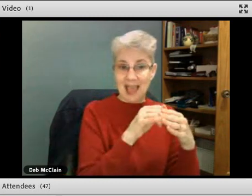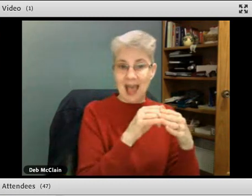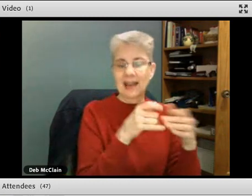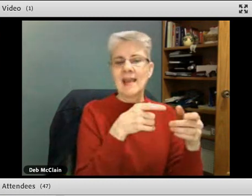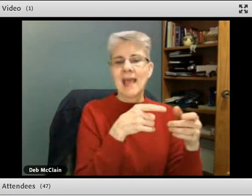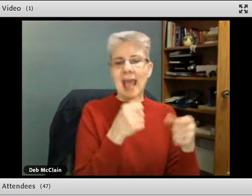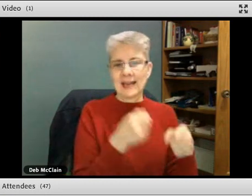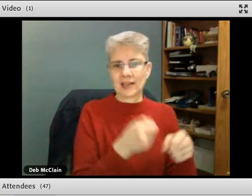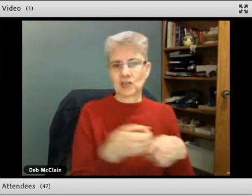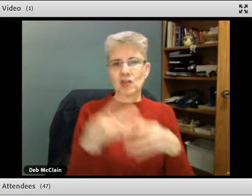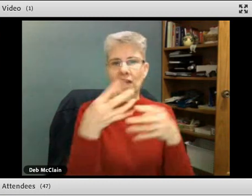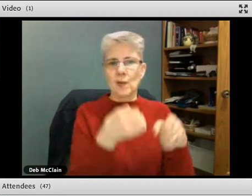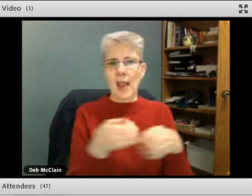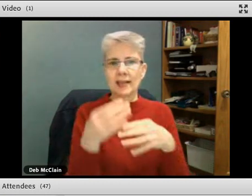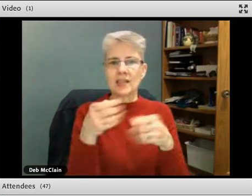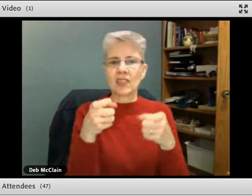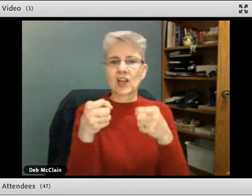what you've put in your MARC record.